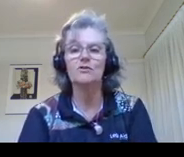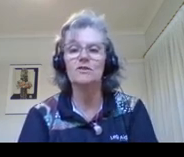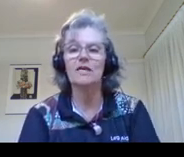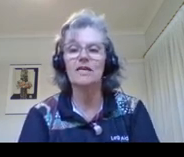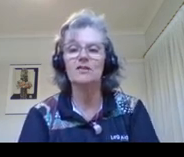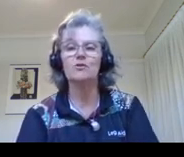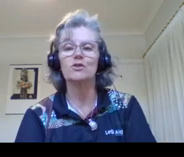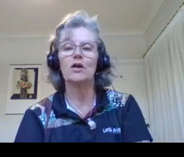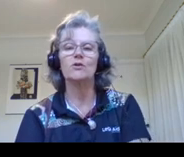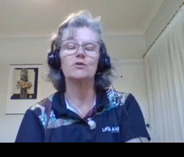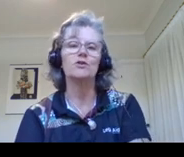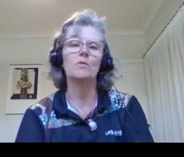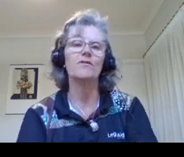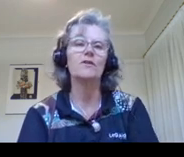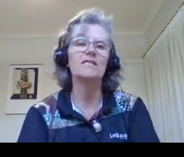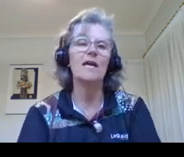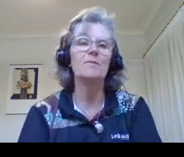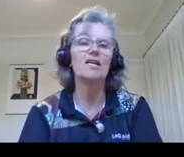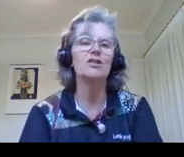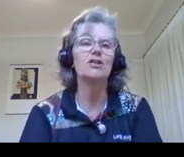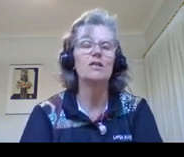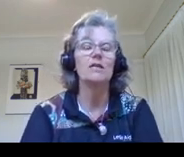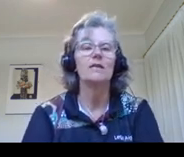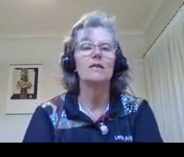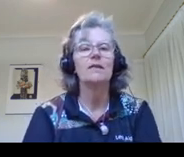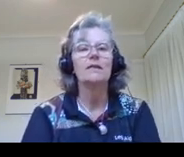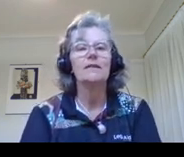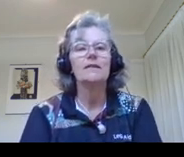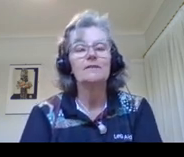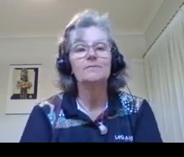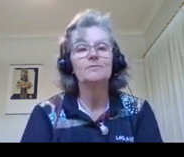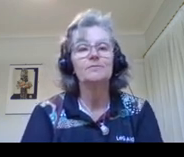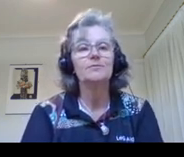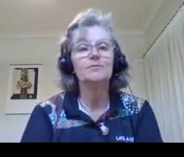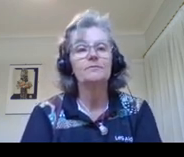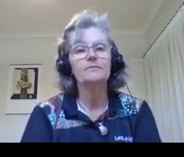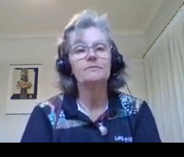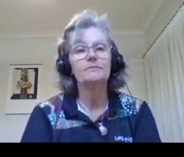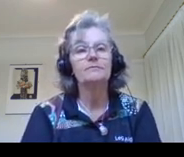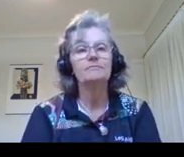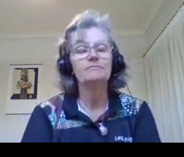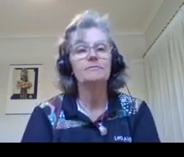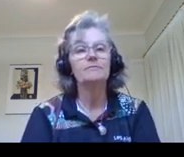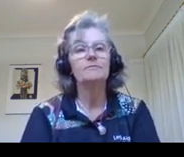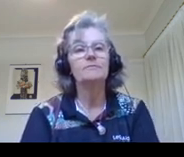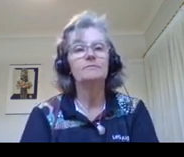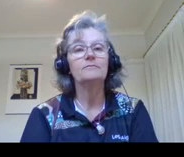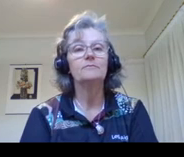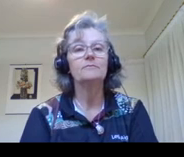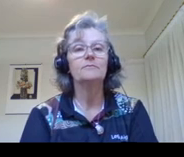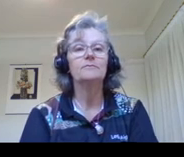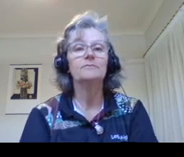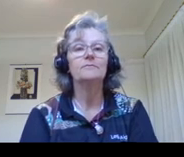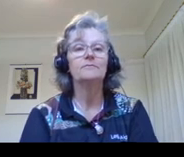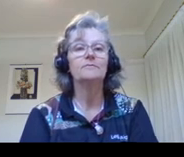are they too slow to stop further damage that's probably a fairly accurate assessment actually